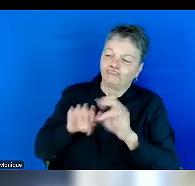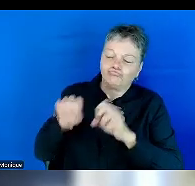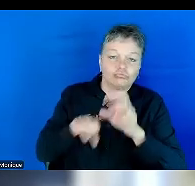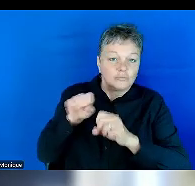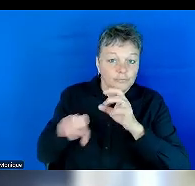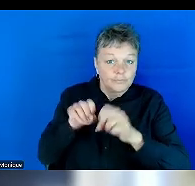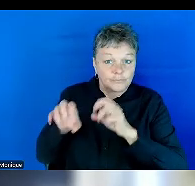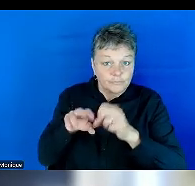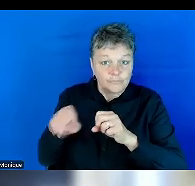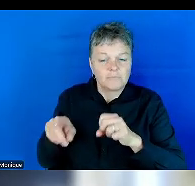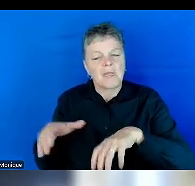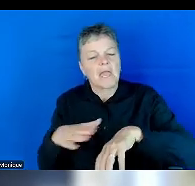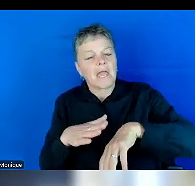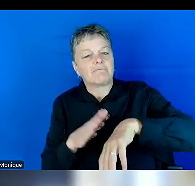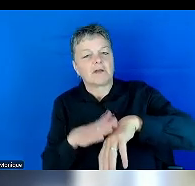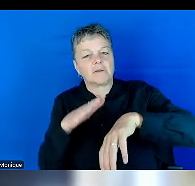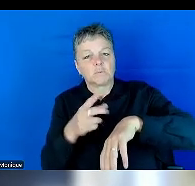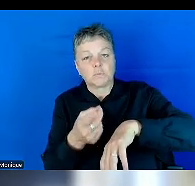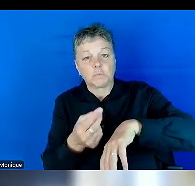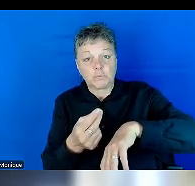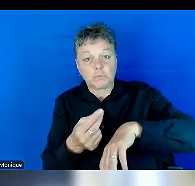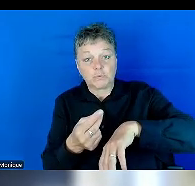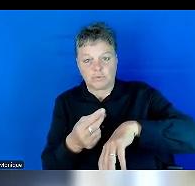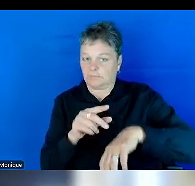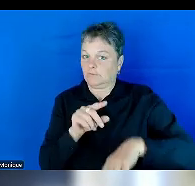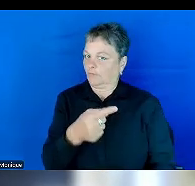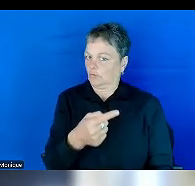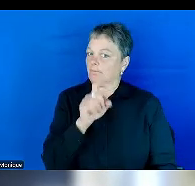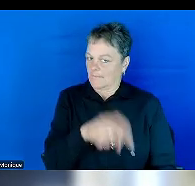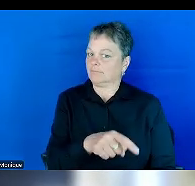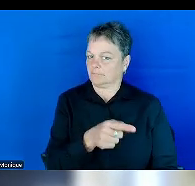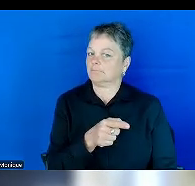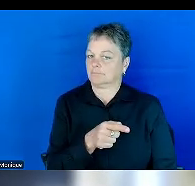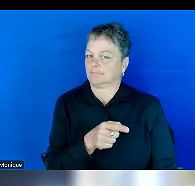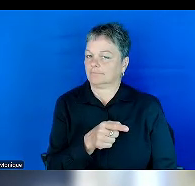uh get some legal advice as well and then the discussion could then turn on whether